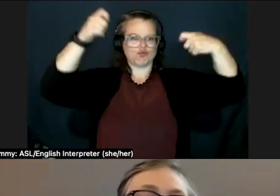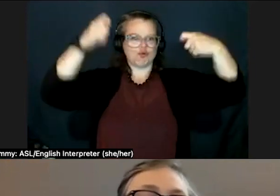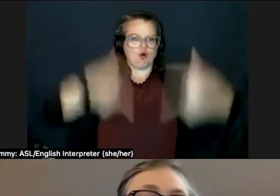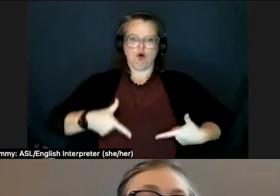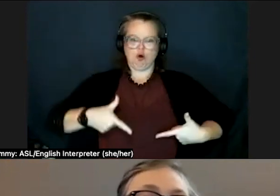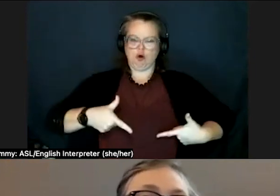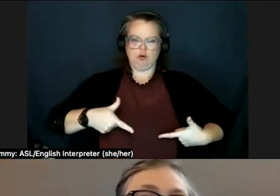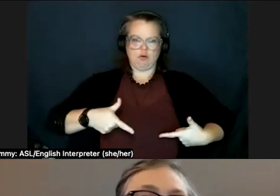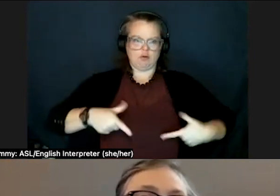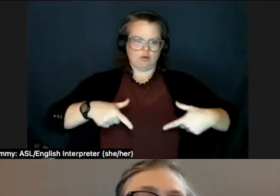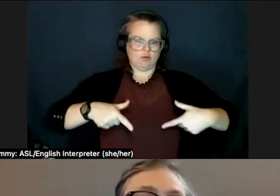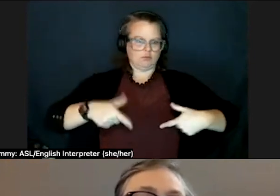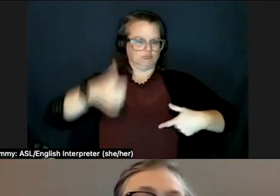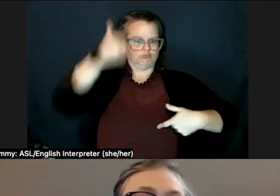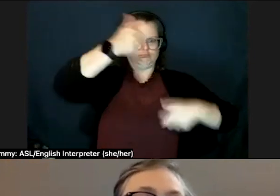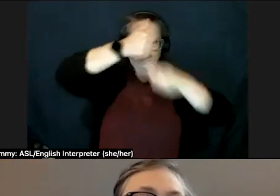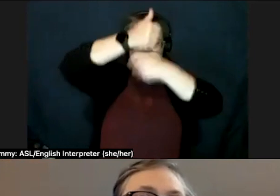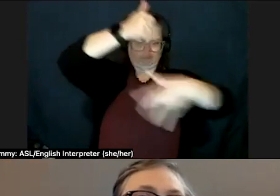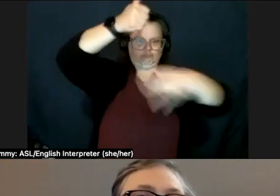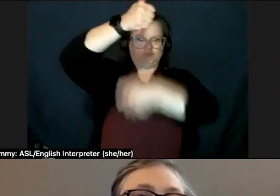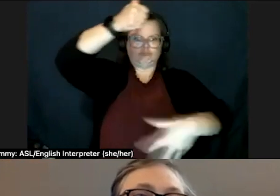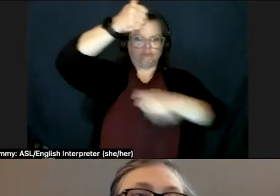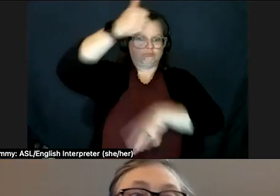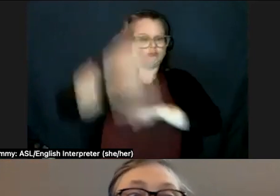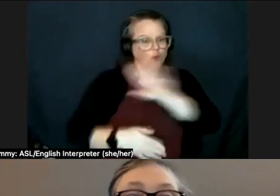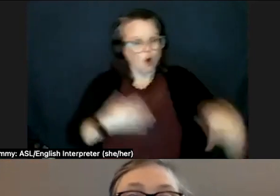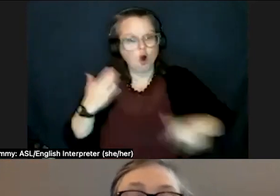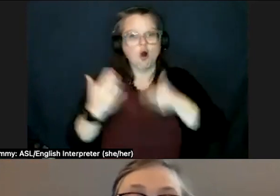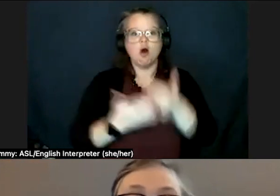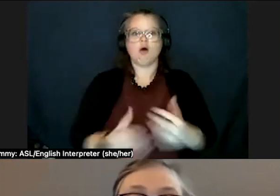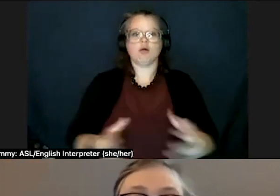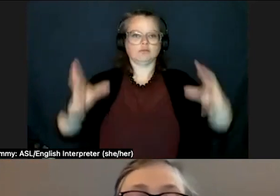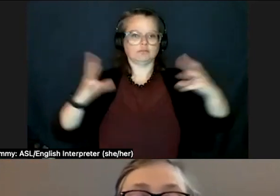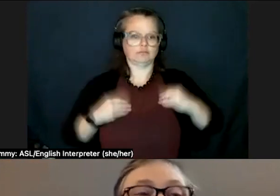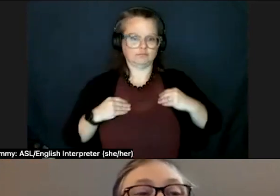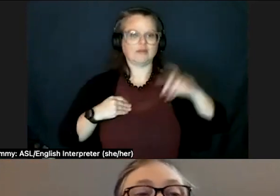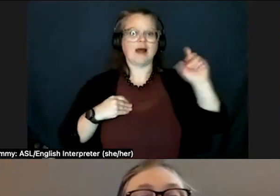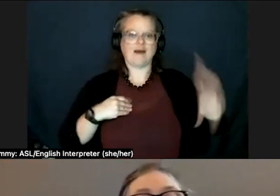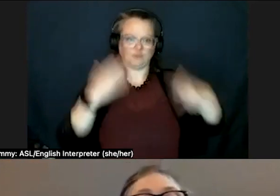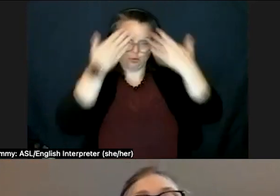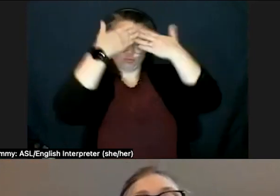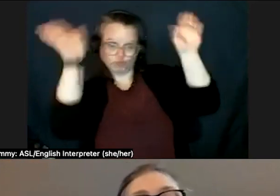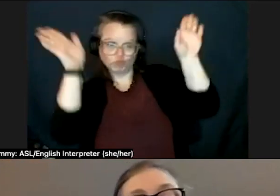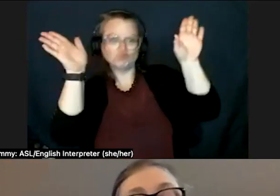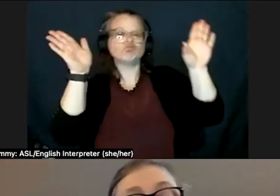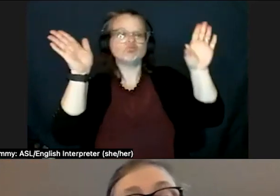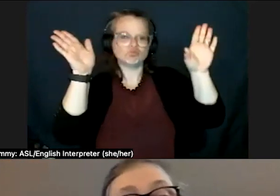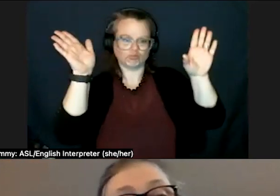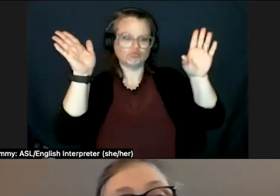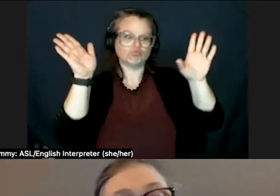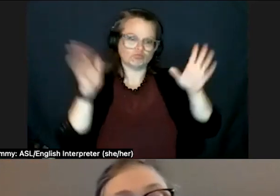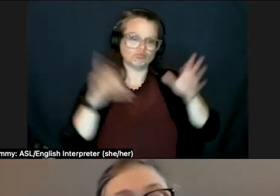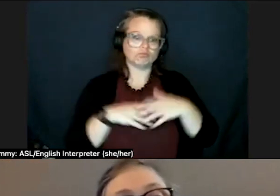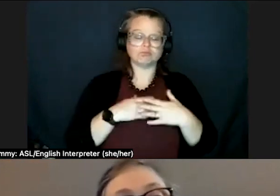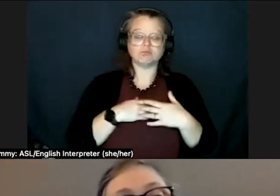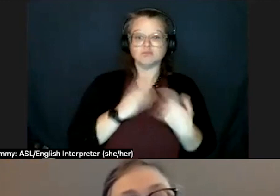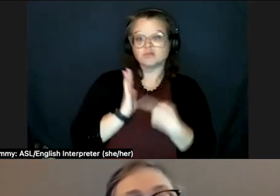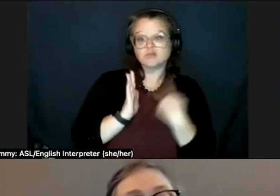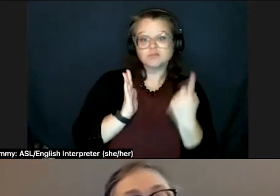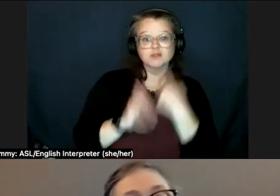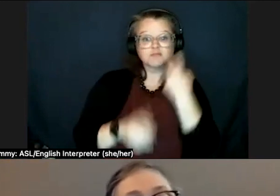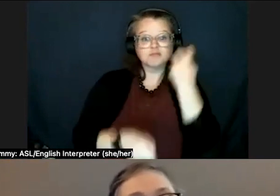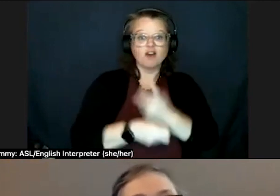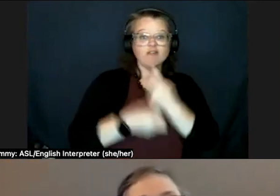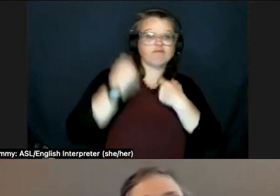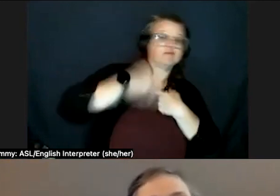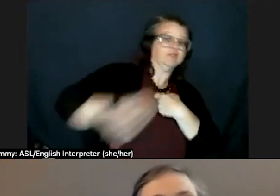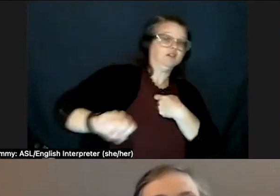And that's sometimes hard, but I think it's critical for the change too be effective.